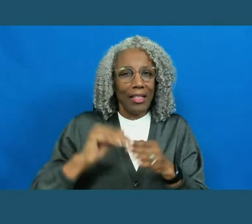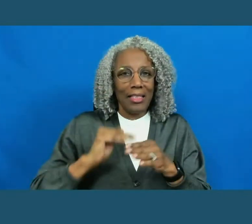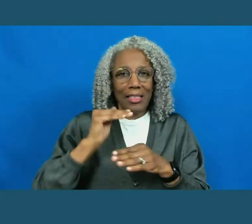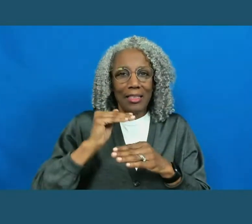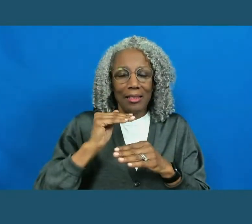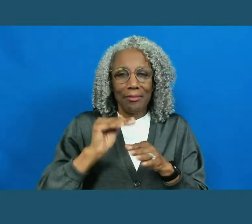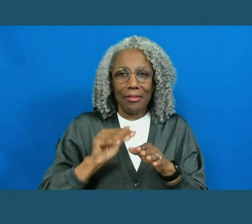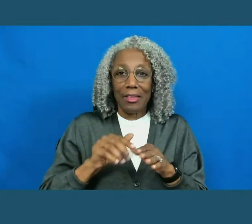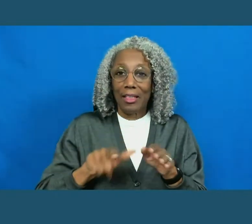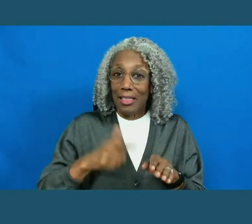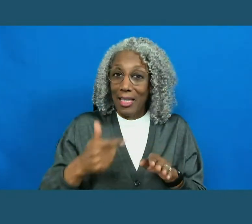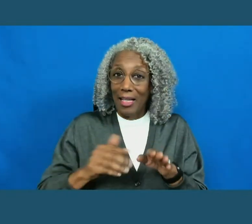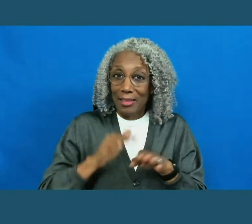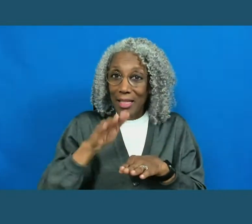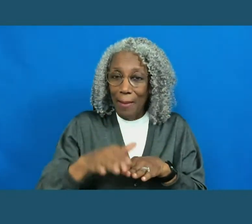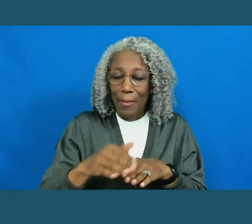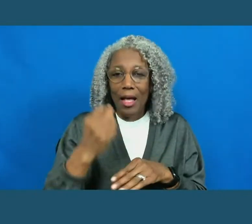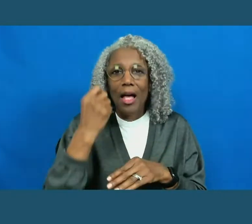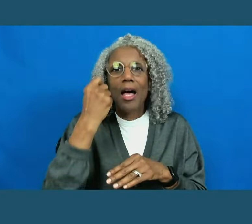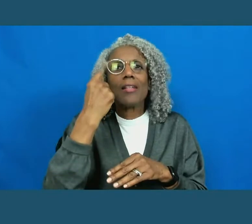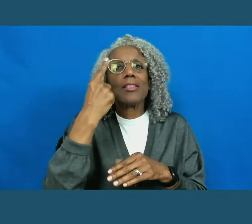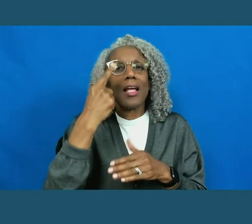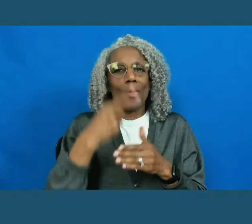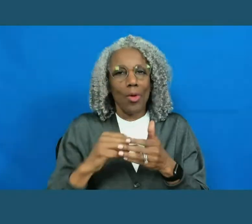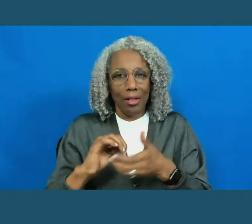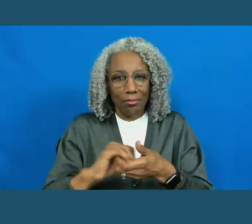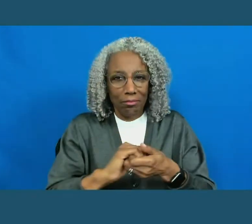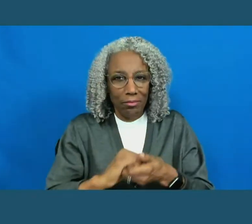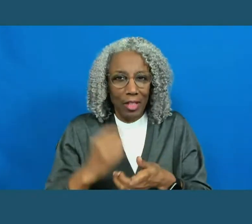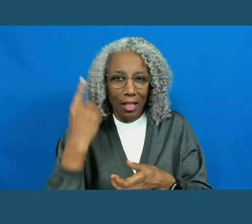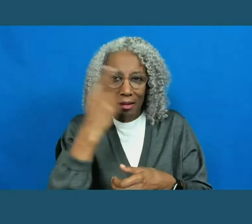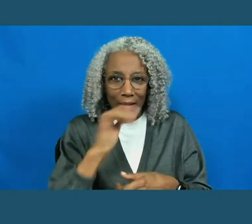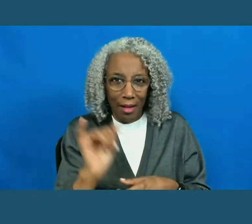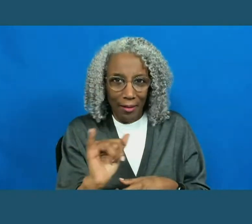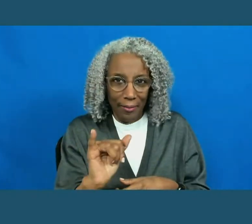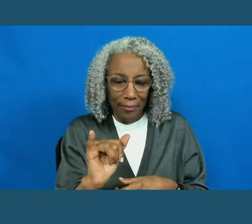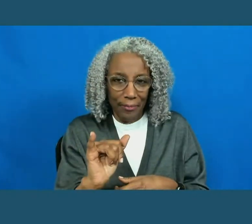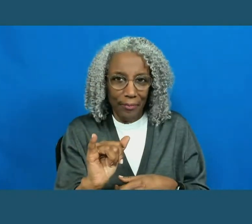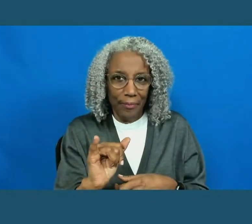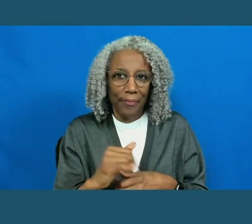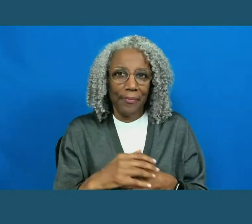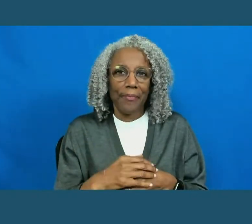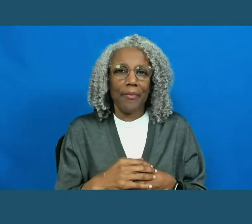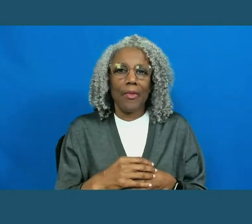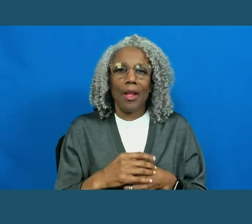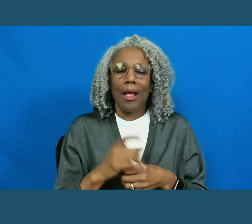tonight. I think our next up has to be Having an understanding of